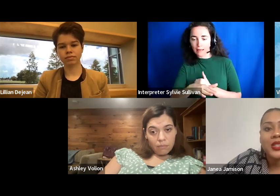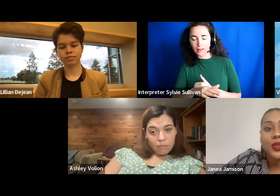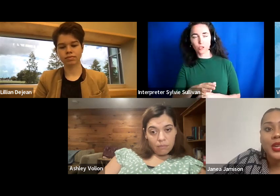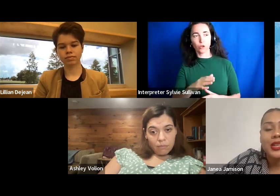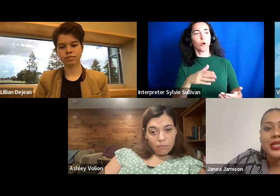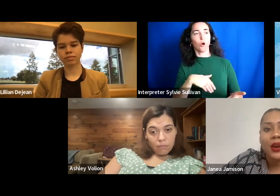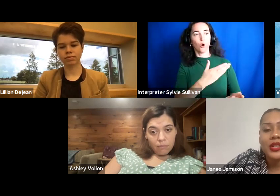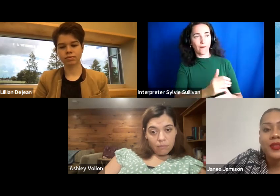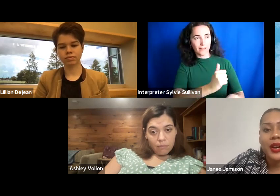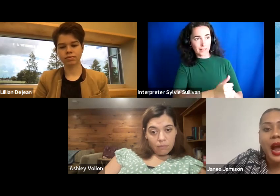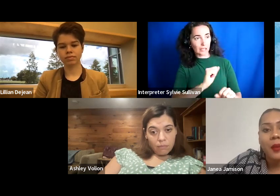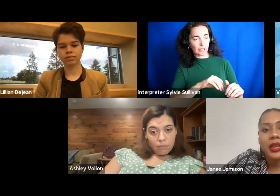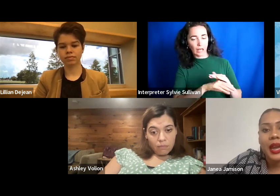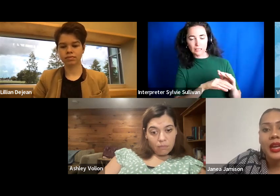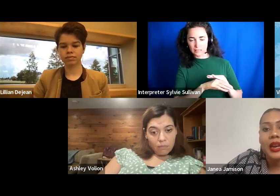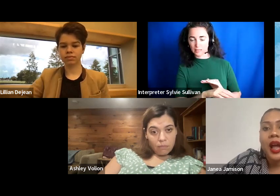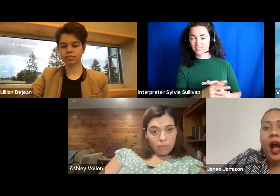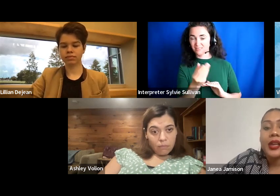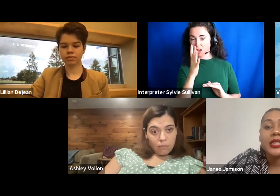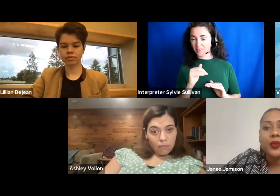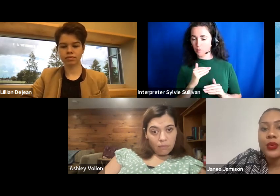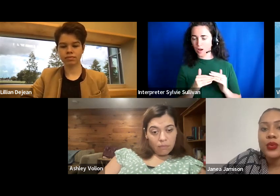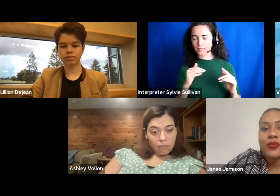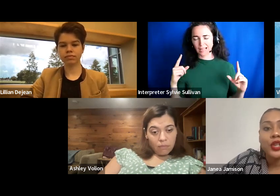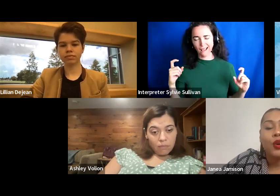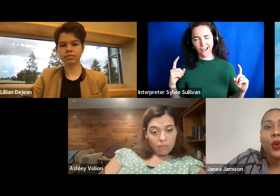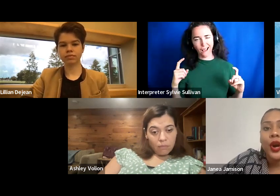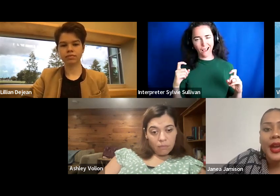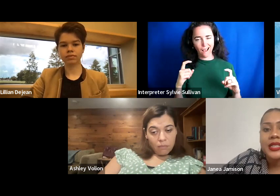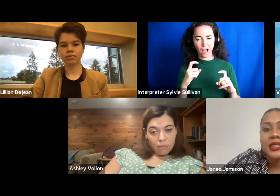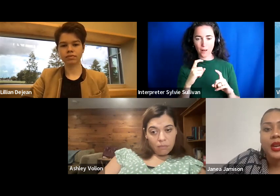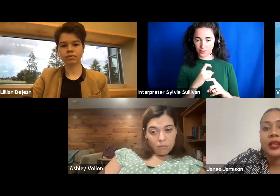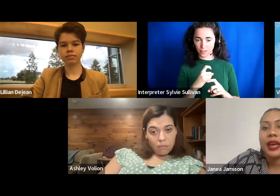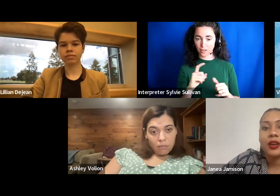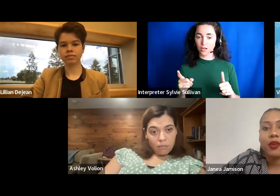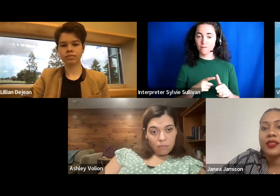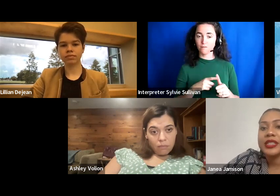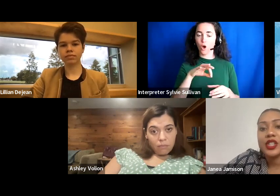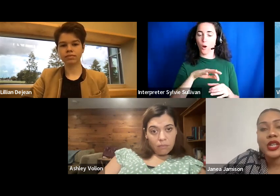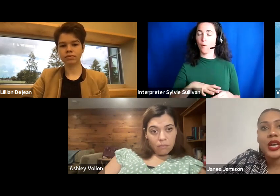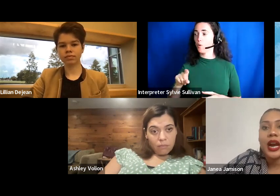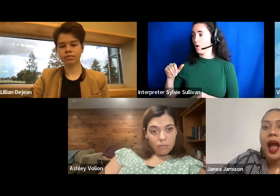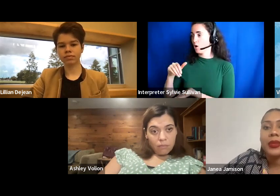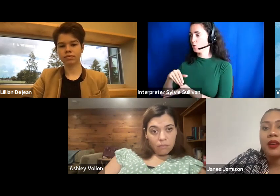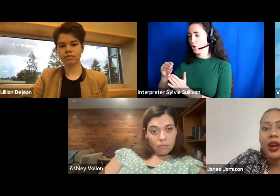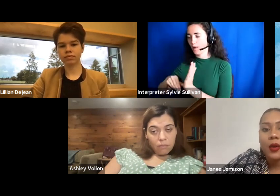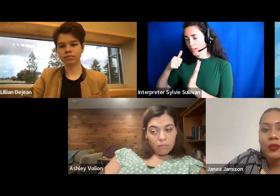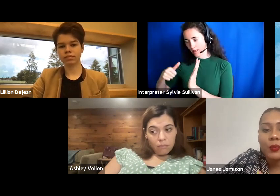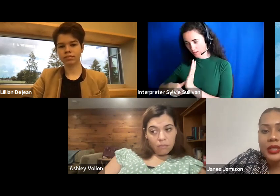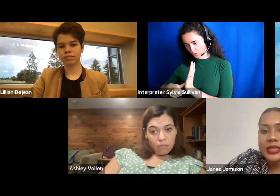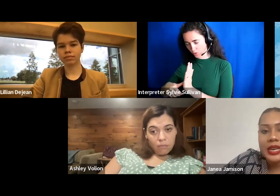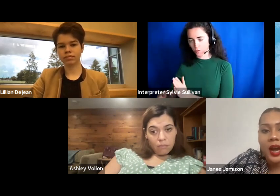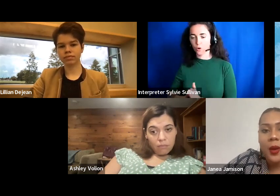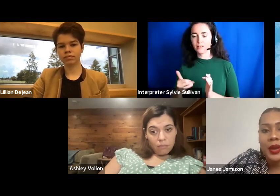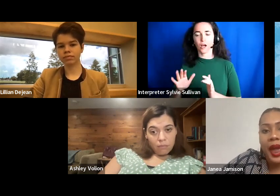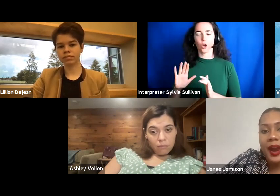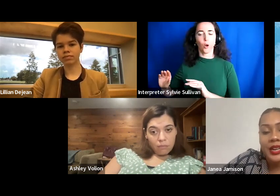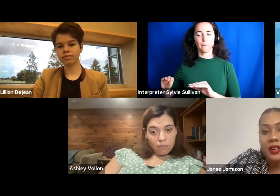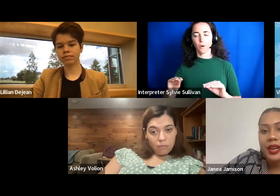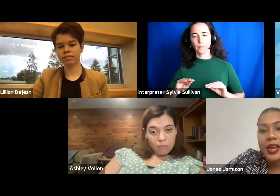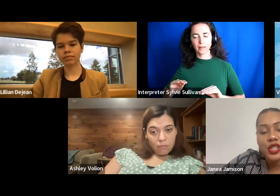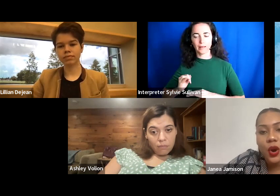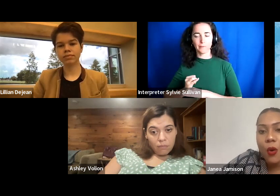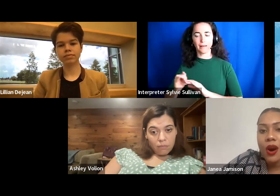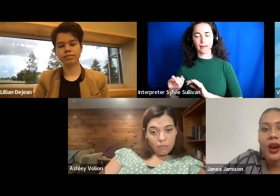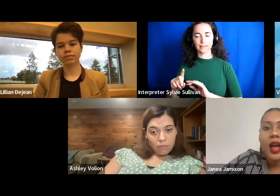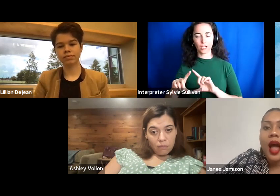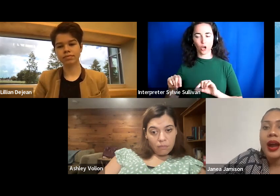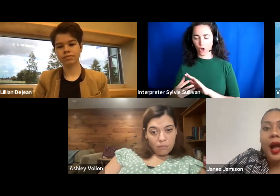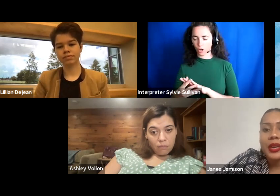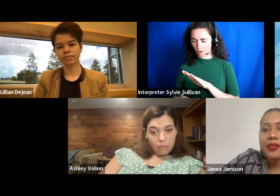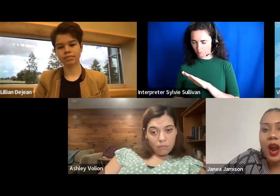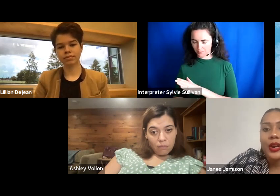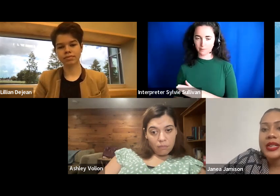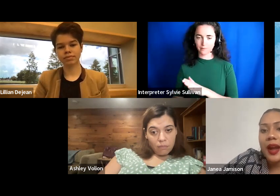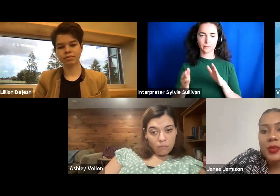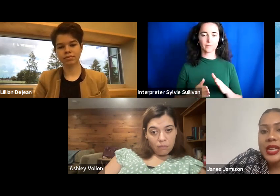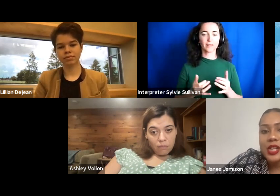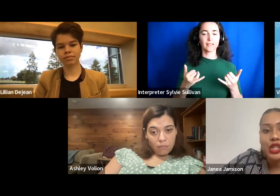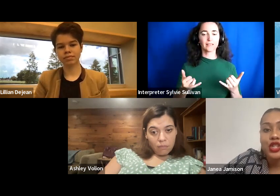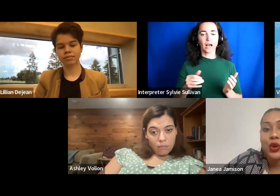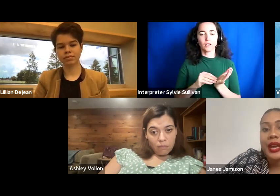So the process within itself is very complicated. to get approved, you know, a voter has to submit a letter from a physician, a copy of a current mobility impaired identification, core, a copy of a current documentation showing eligibility